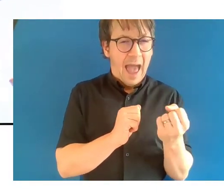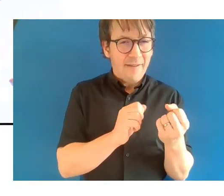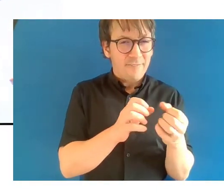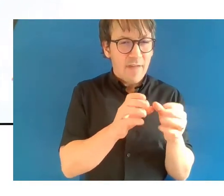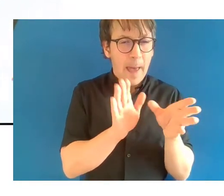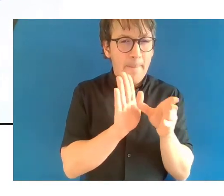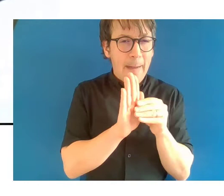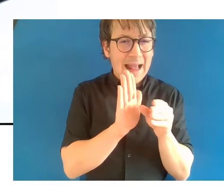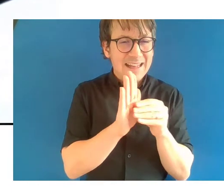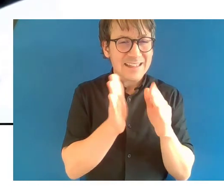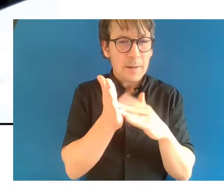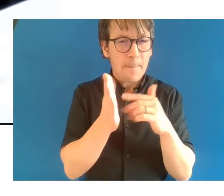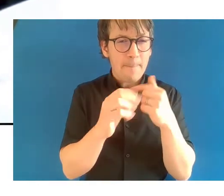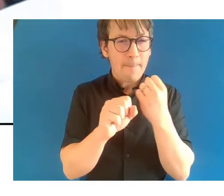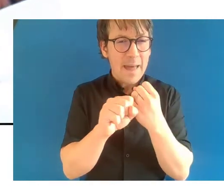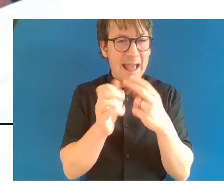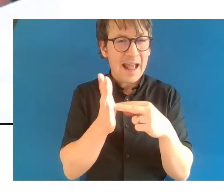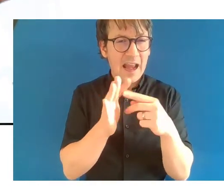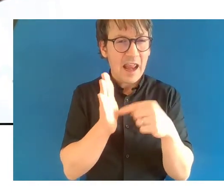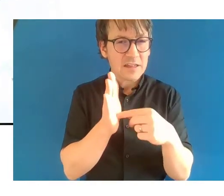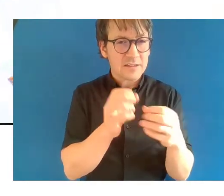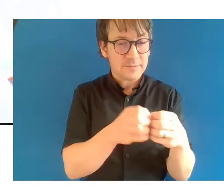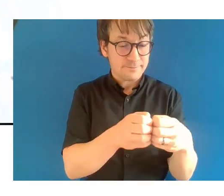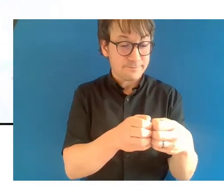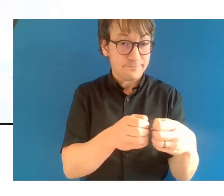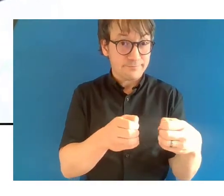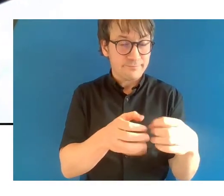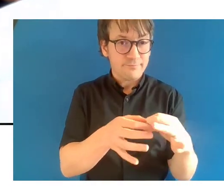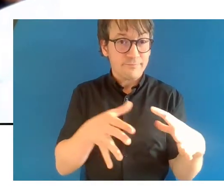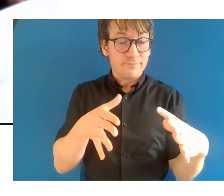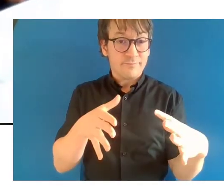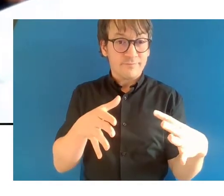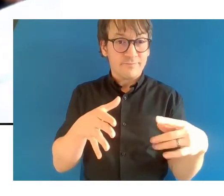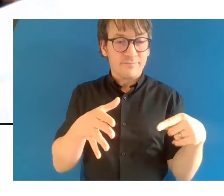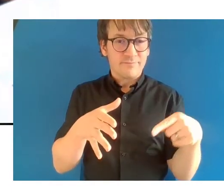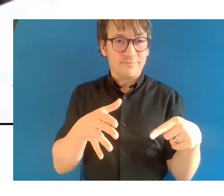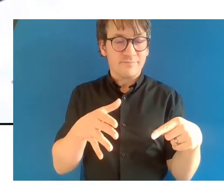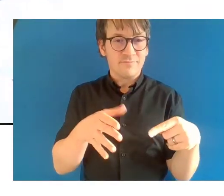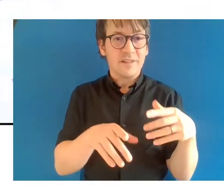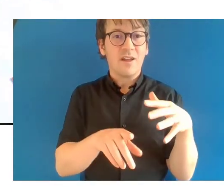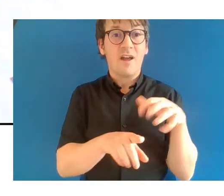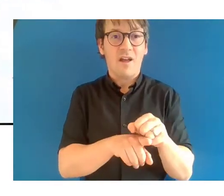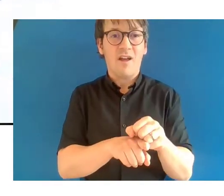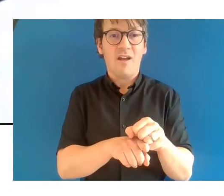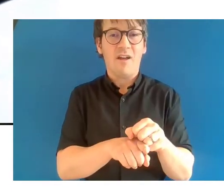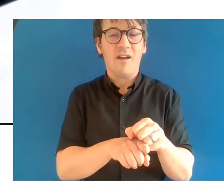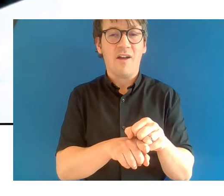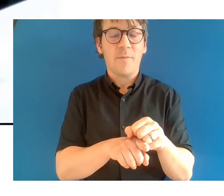Now they are magnetic contact sensors which means that if Alex opens the drawer, the magnetic